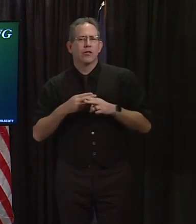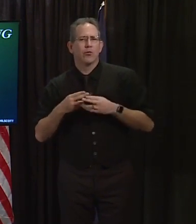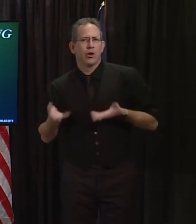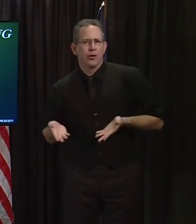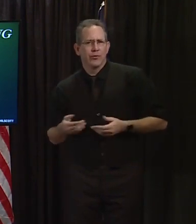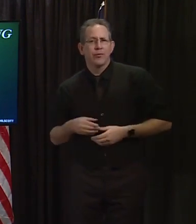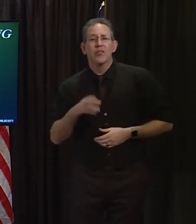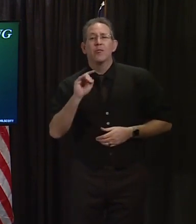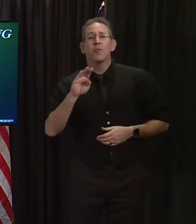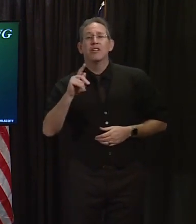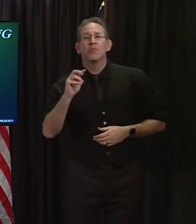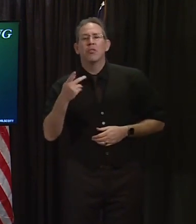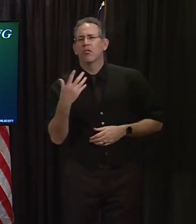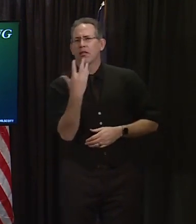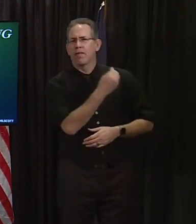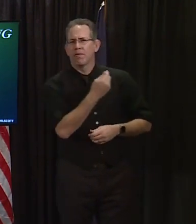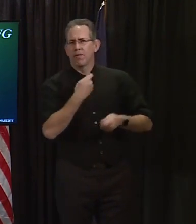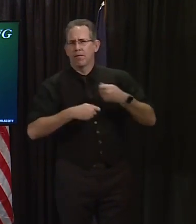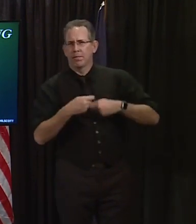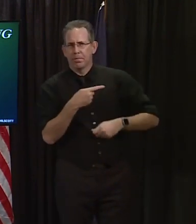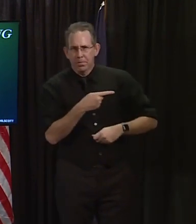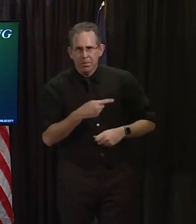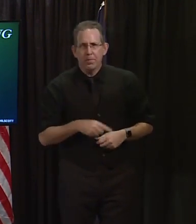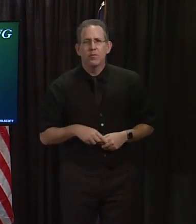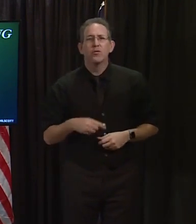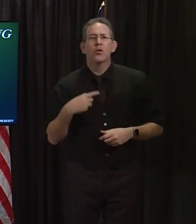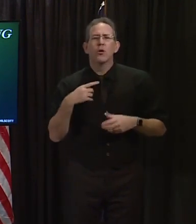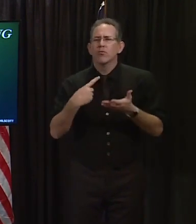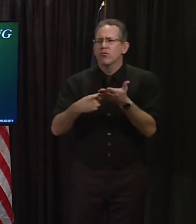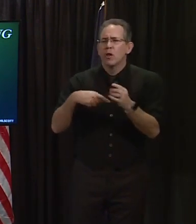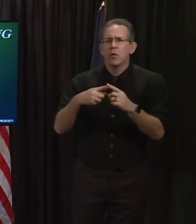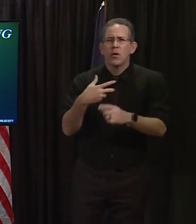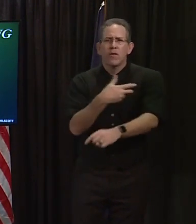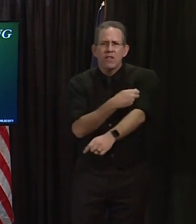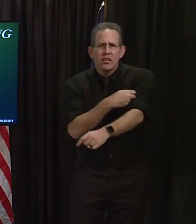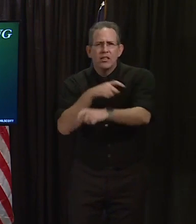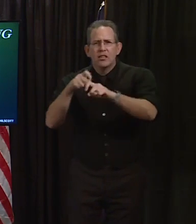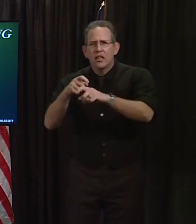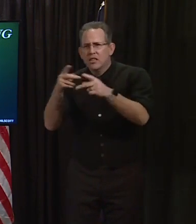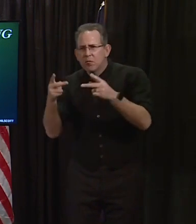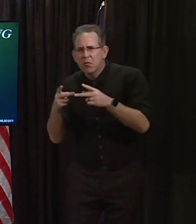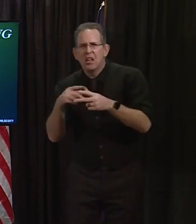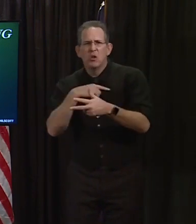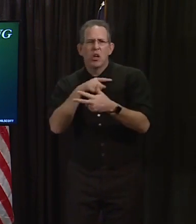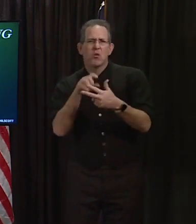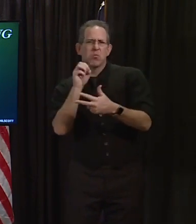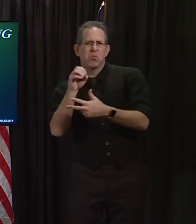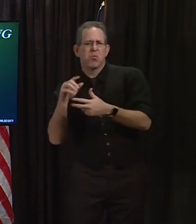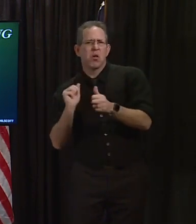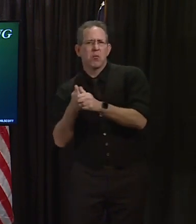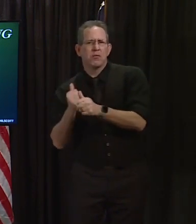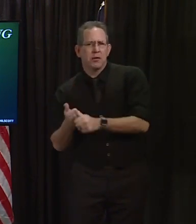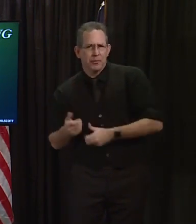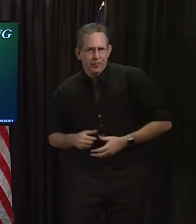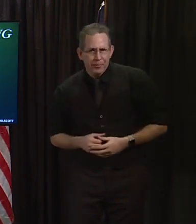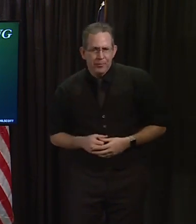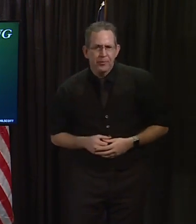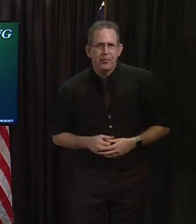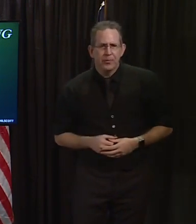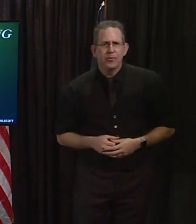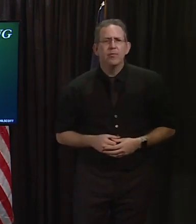vaccines testing and hospital readiness. As of today. Over 50% of vermonters